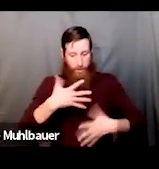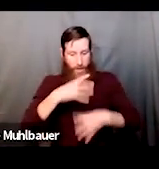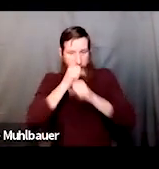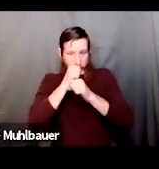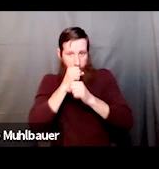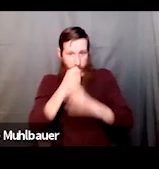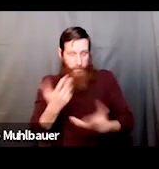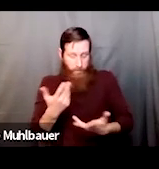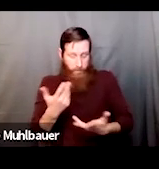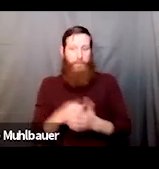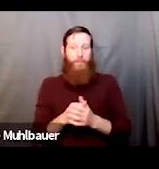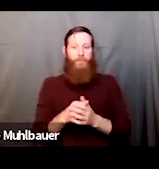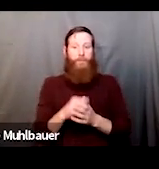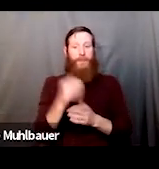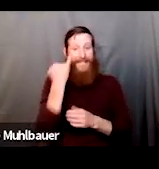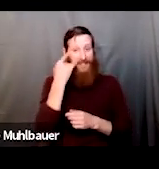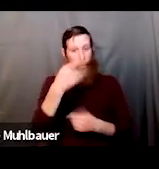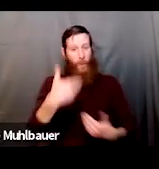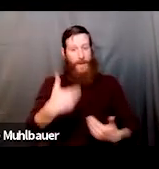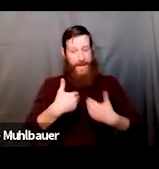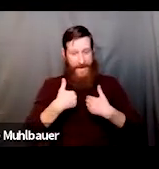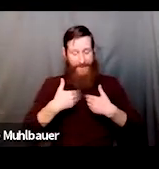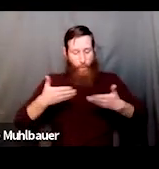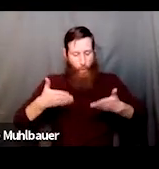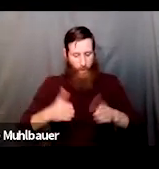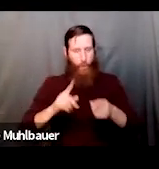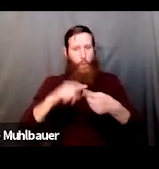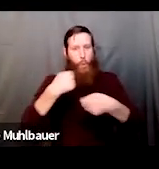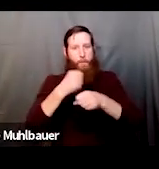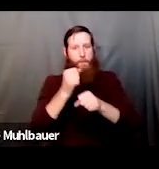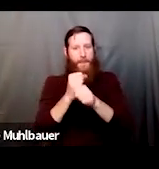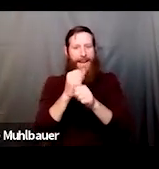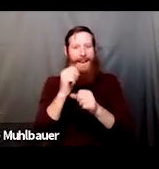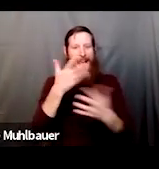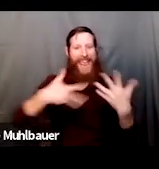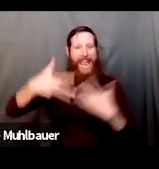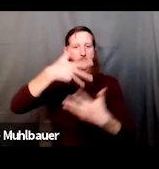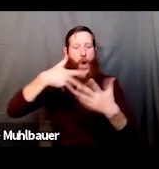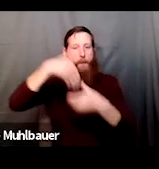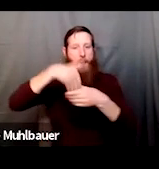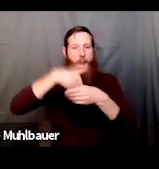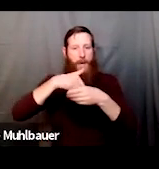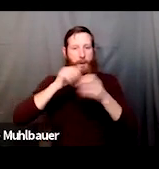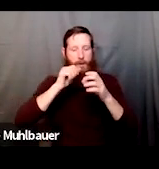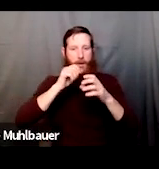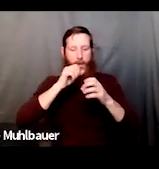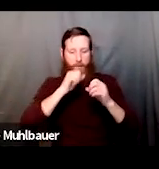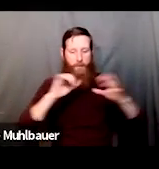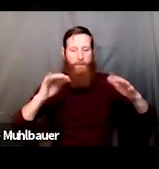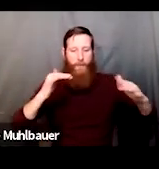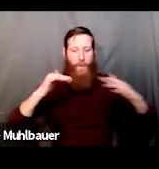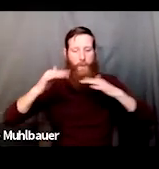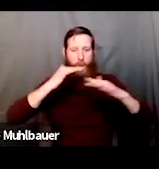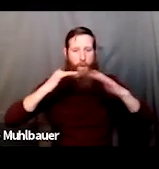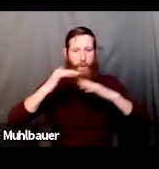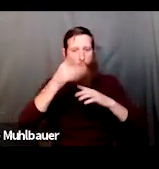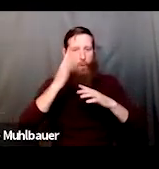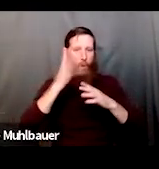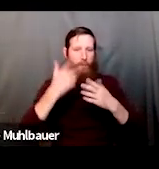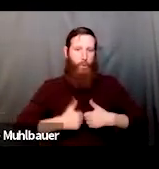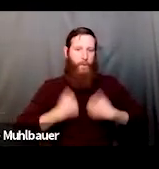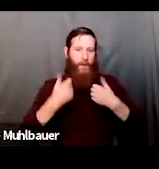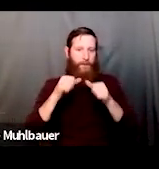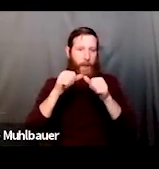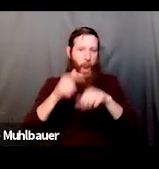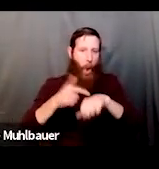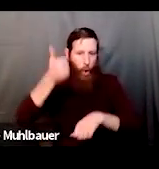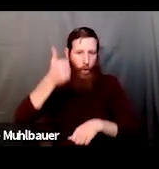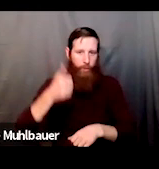If you have a way to create an air pocket, give yourself more air, then you might be more likely to survive longer, you give your partners more time to dig you out.